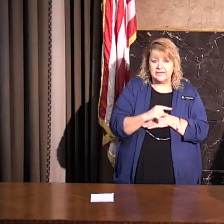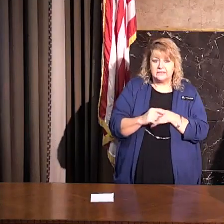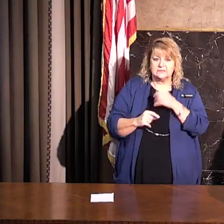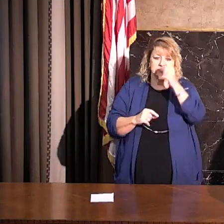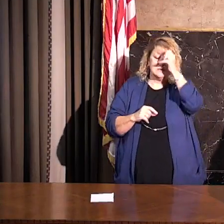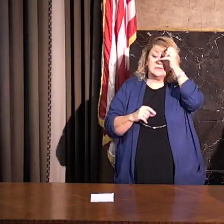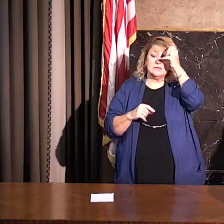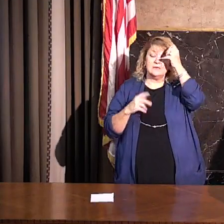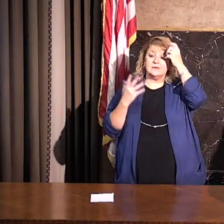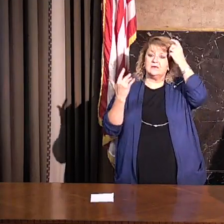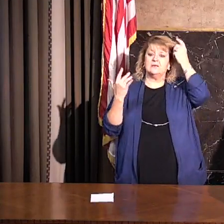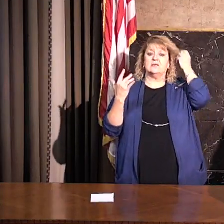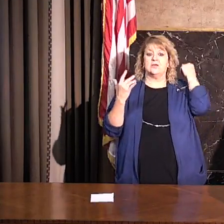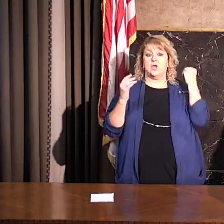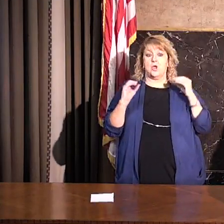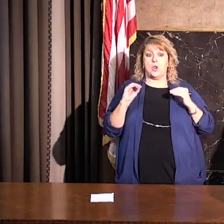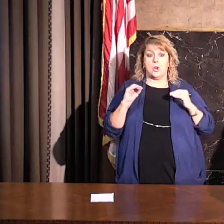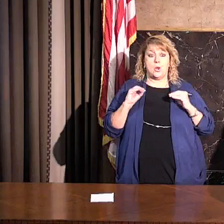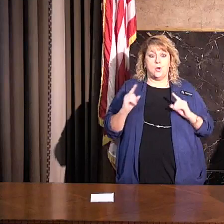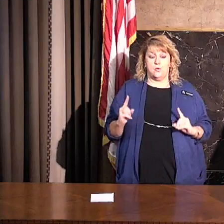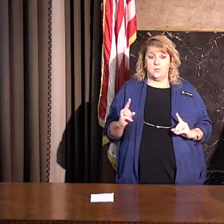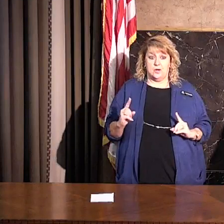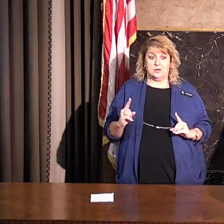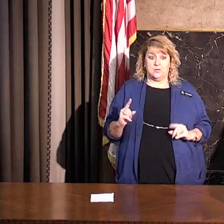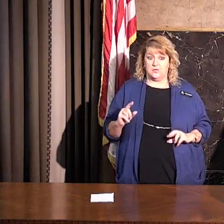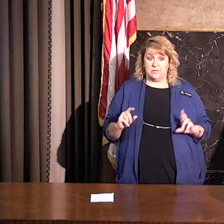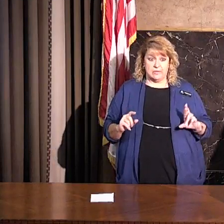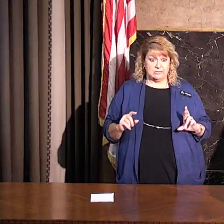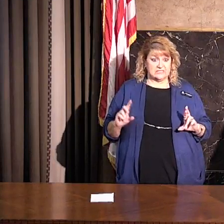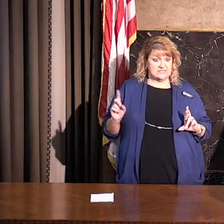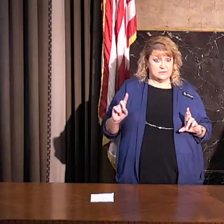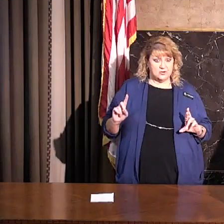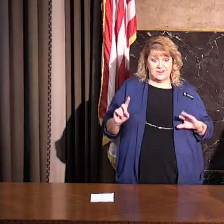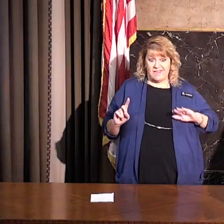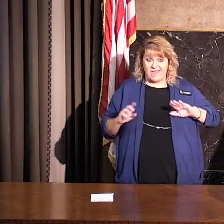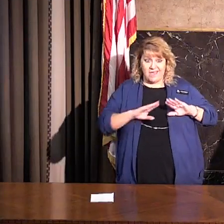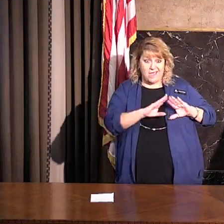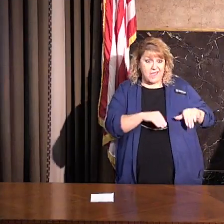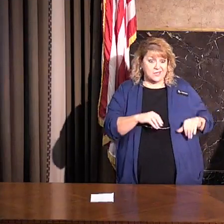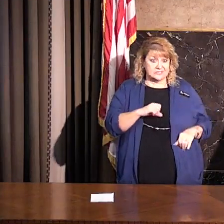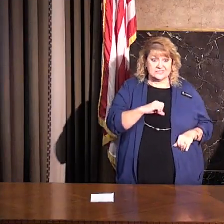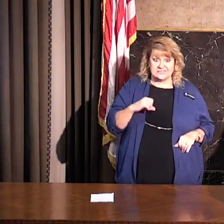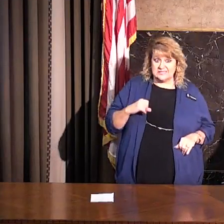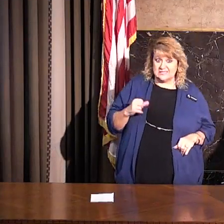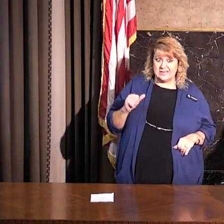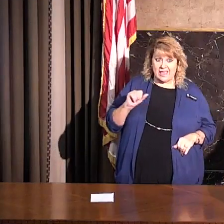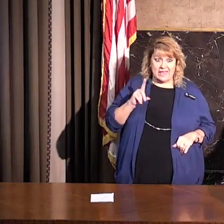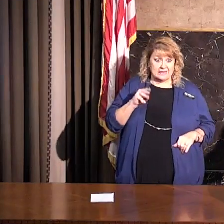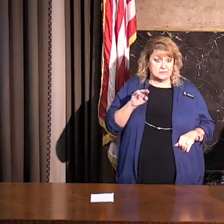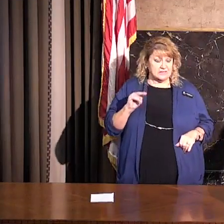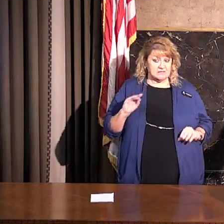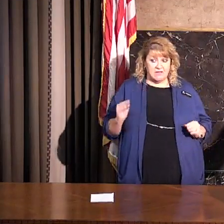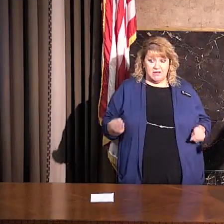days because there was nobody uh Republican Democrat house or